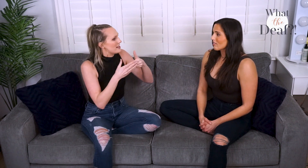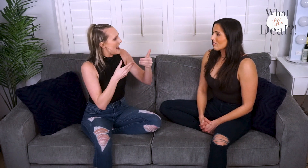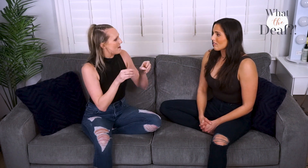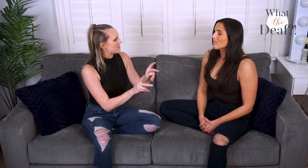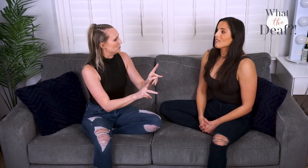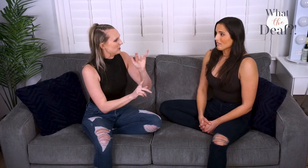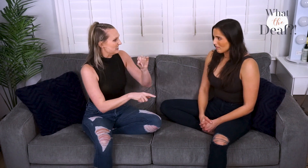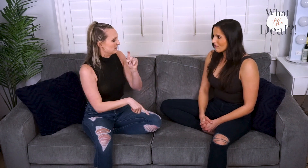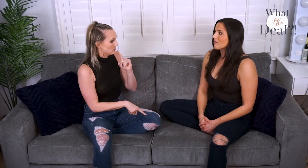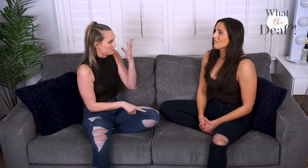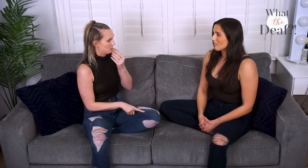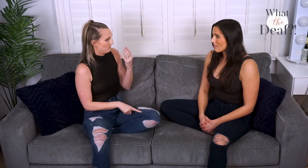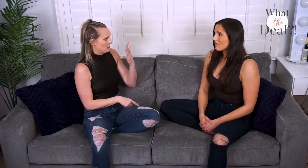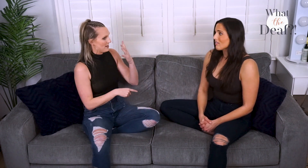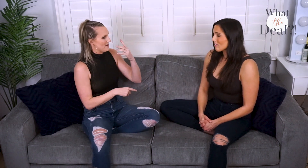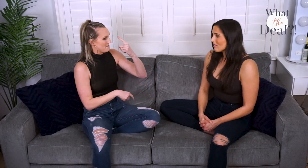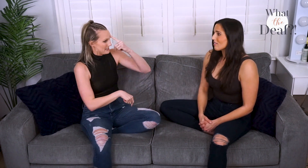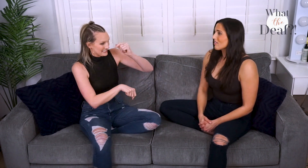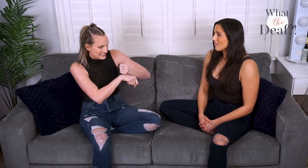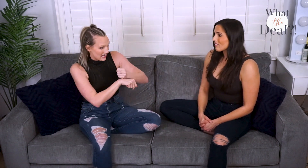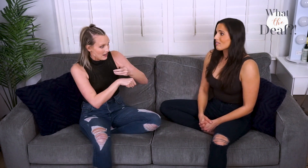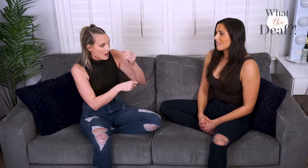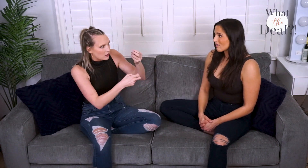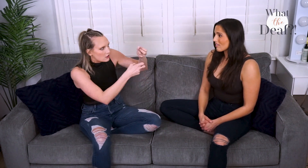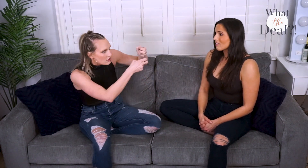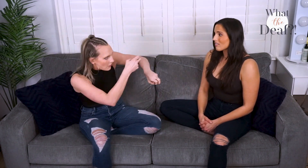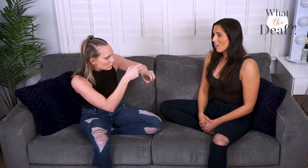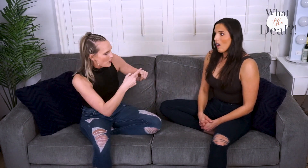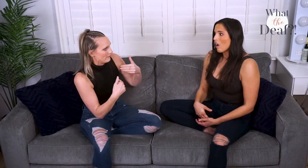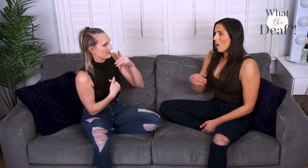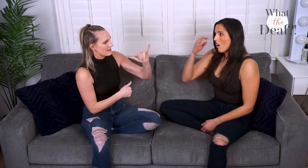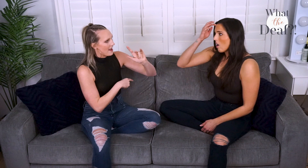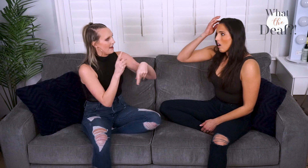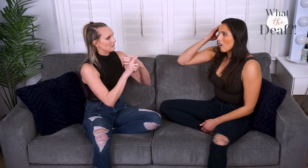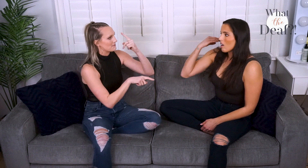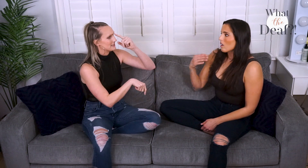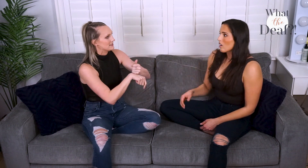let's go to the next opportunity." Which is such a beautiful mindset and very tough to have.